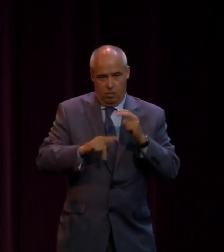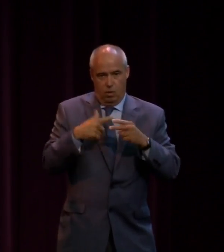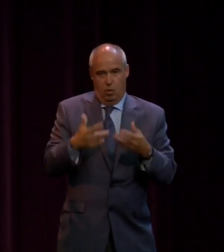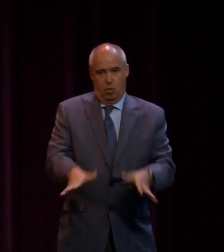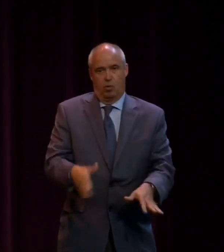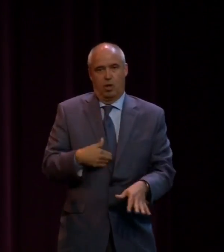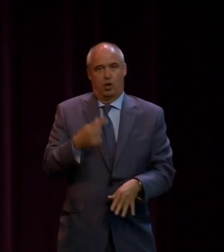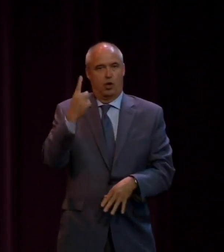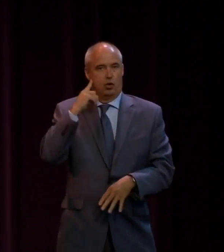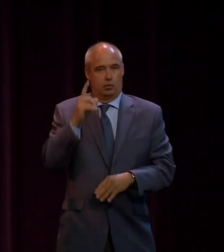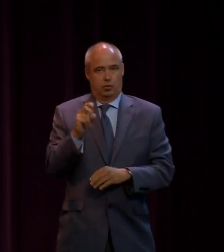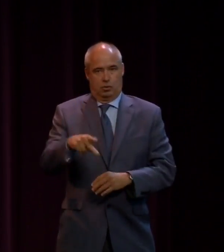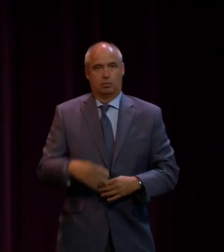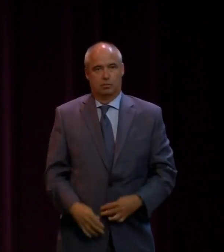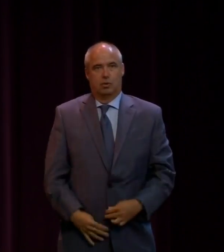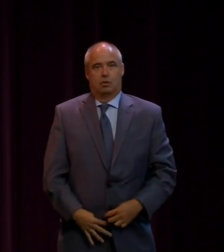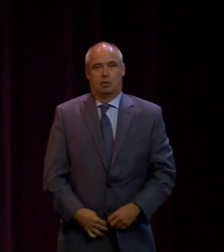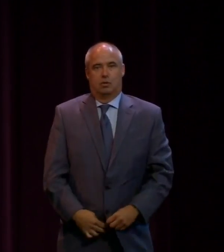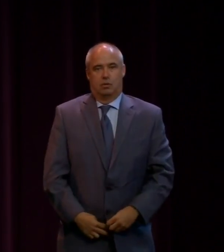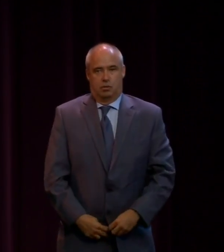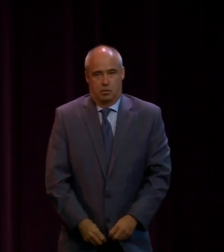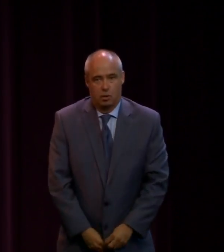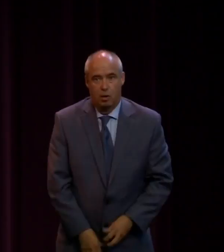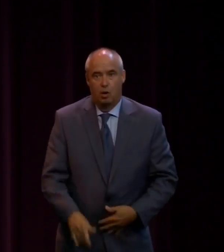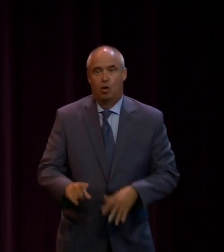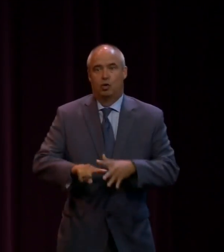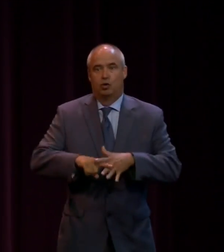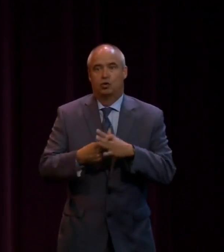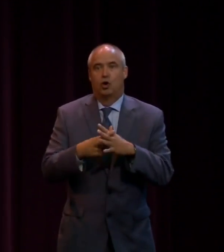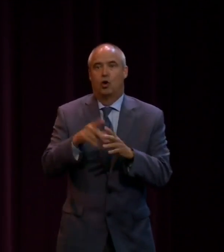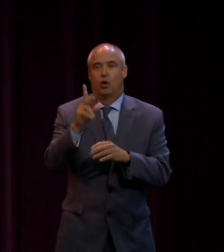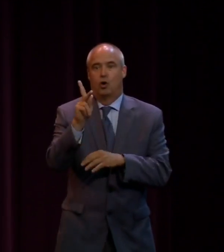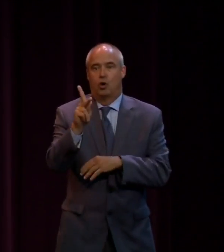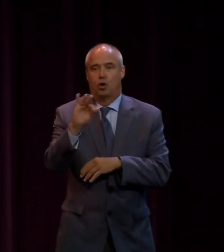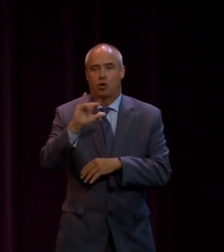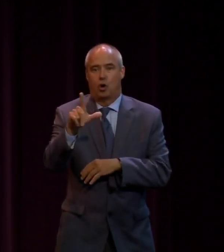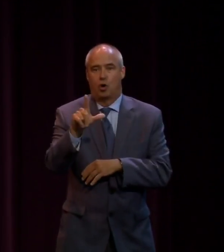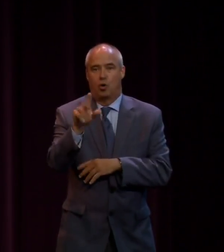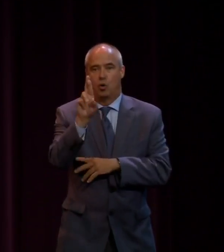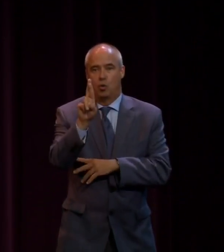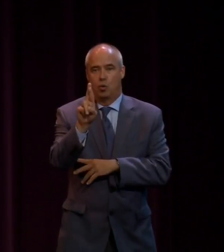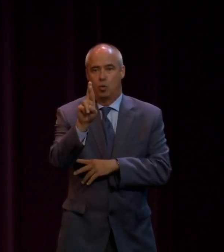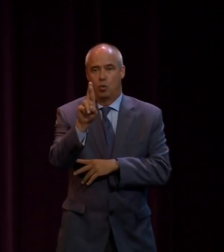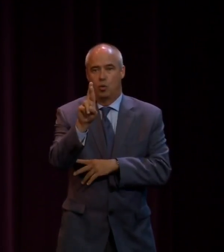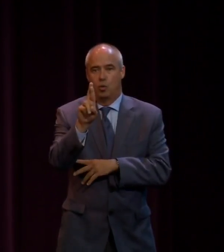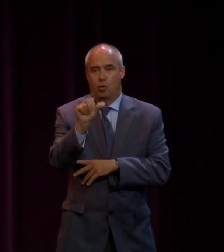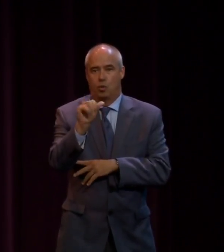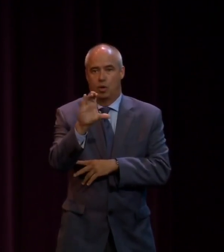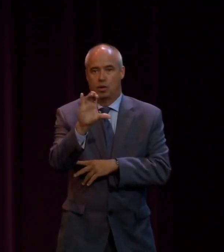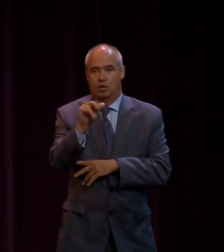ALREADY HEARD. AND I WANT TO START WITH WHAT KARL RACINE SAID. HE QUOTED ONLY PART OF SENATOR